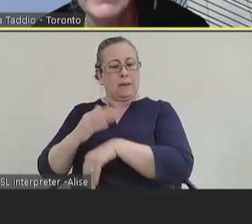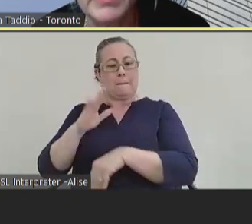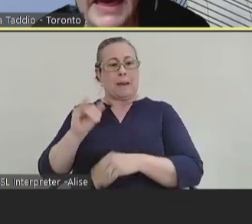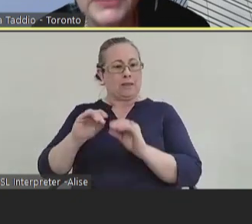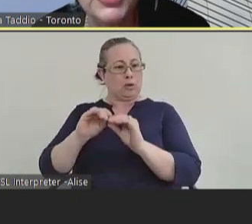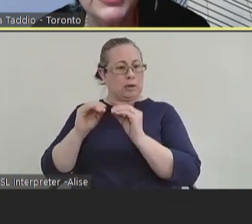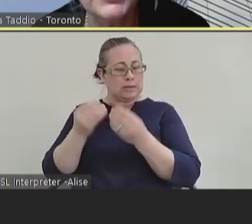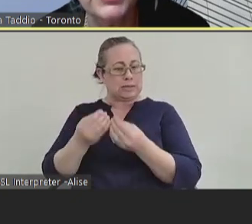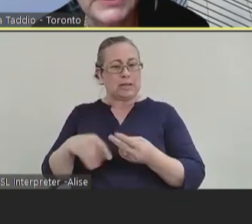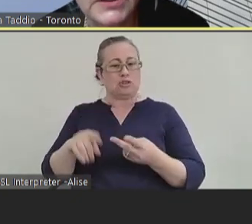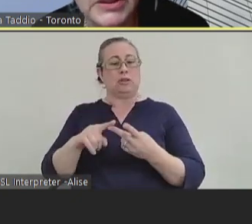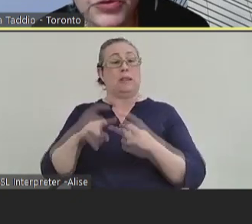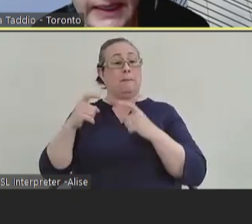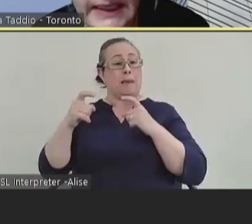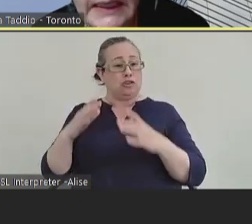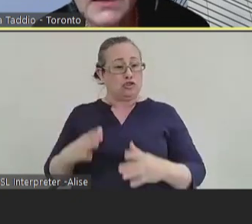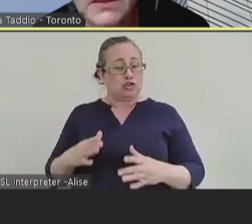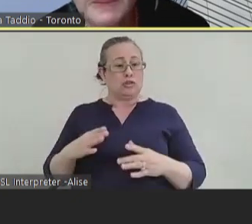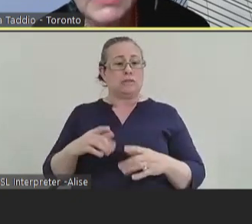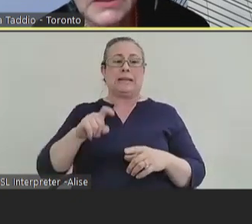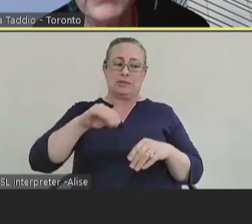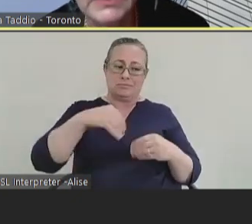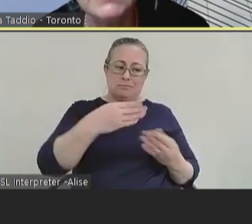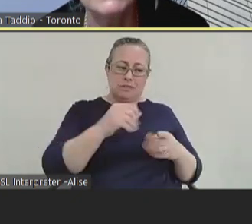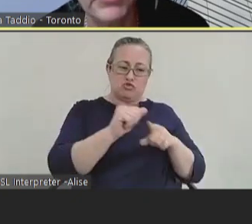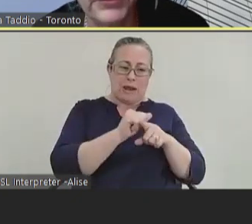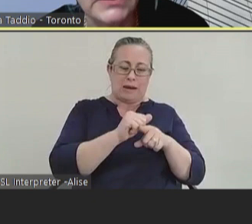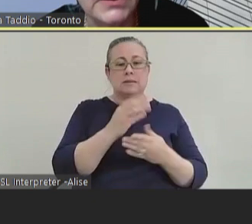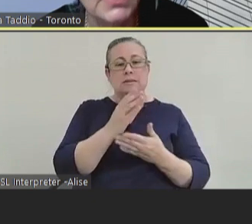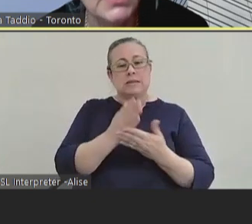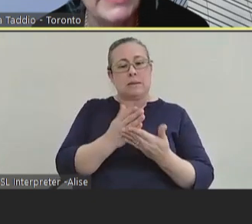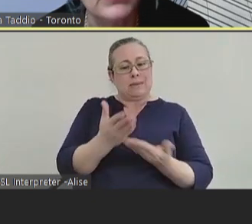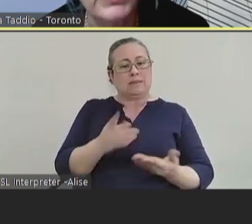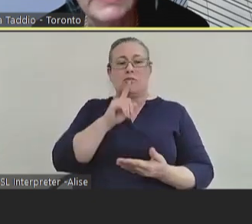by the managers. There needs to be training because some stuff is different. and we need